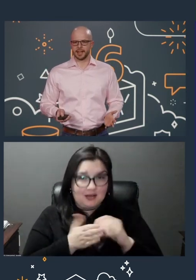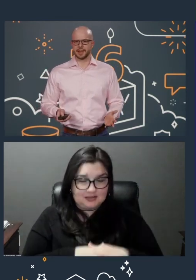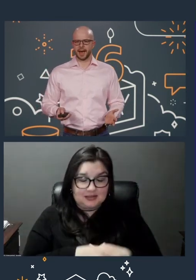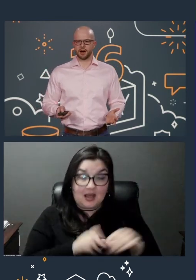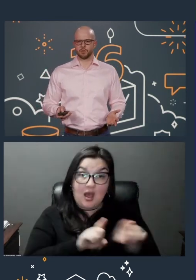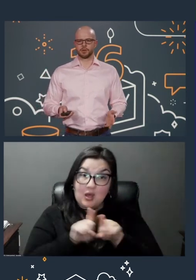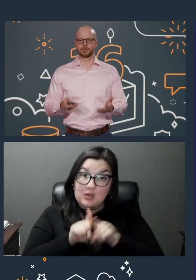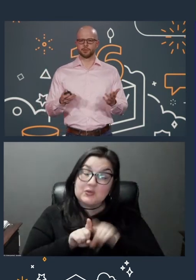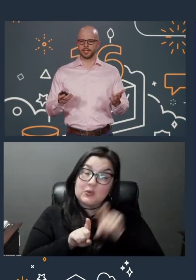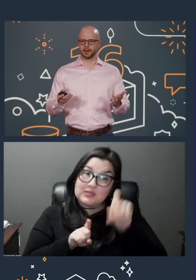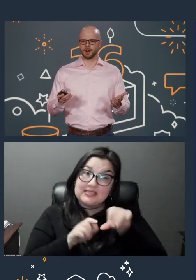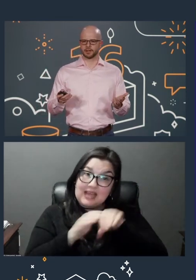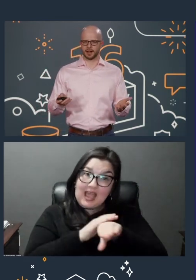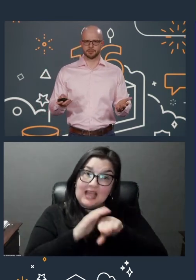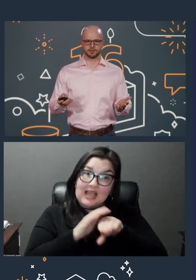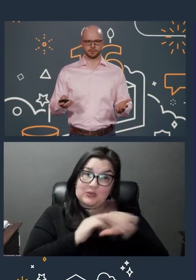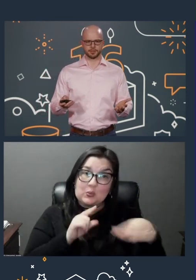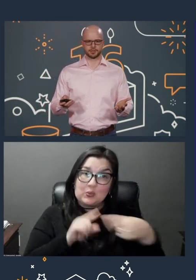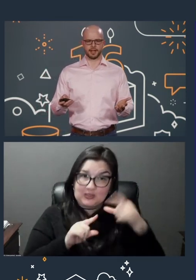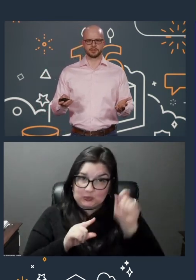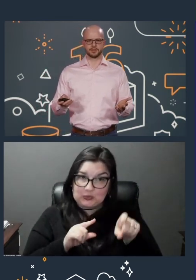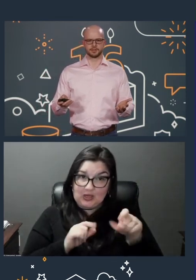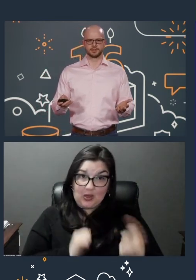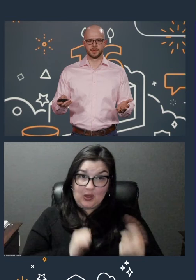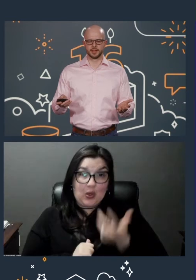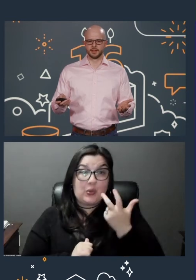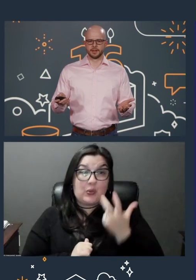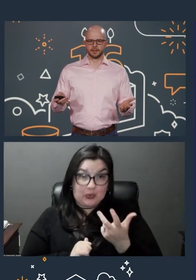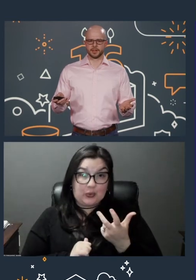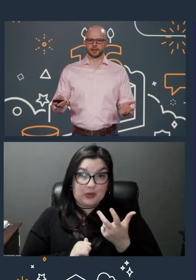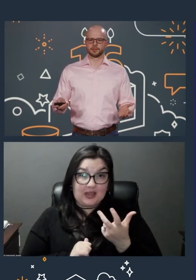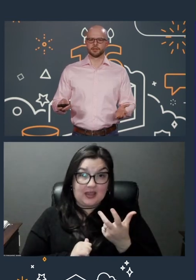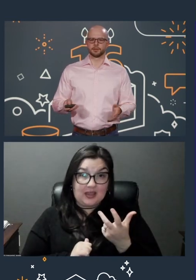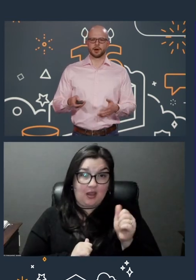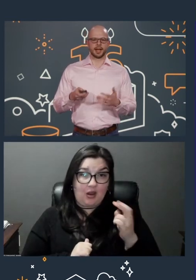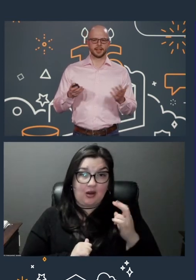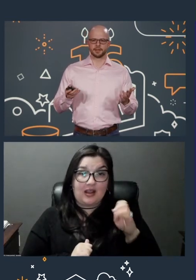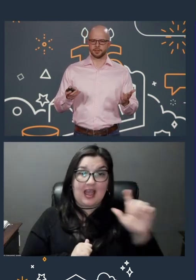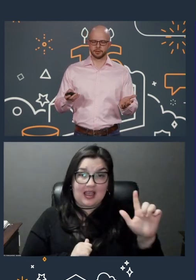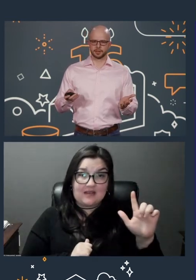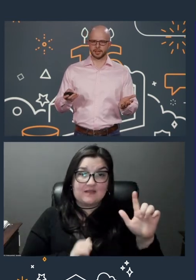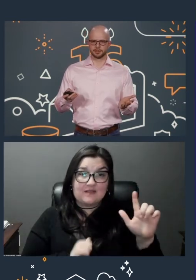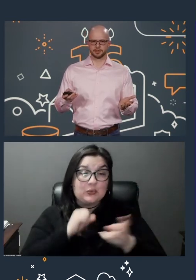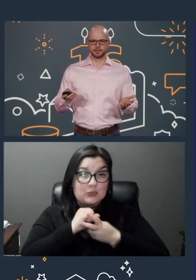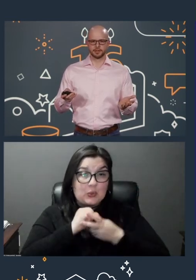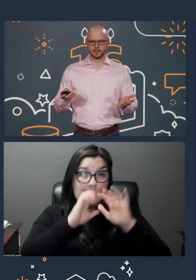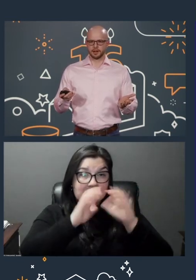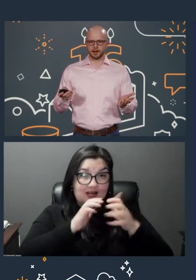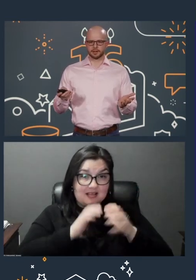And now with three archival storage classes that cover a variety of use cases,